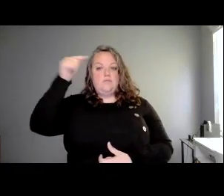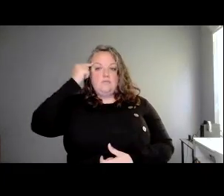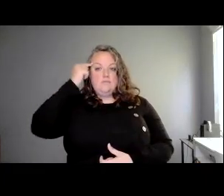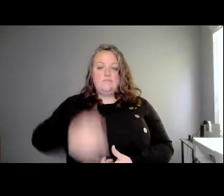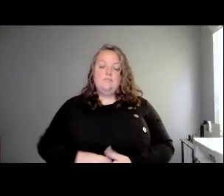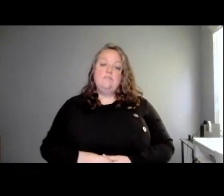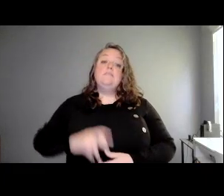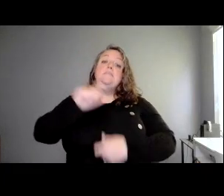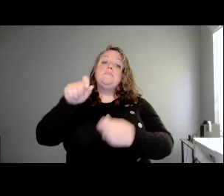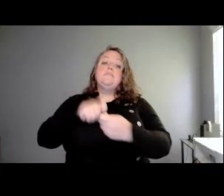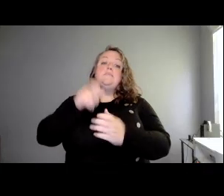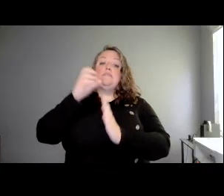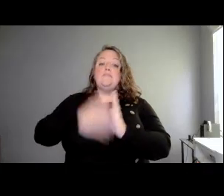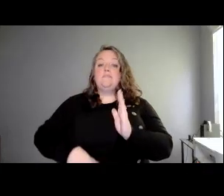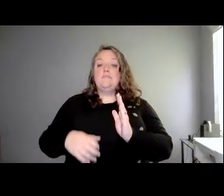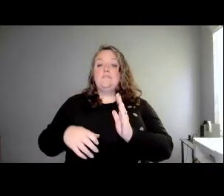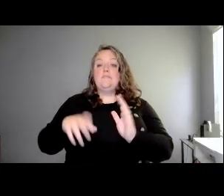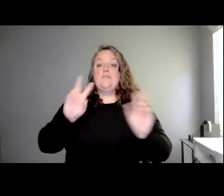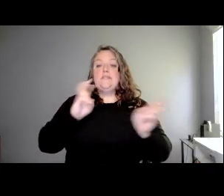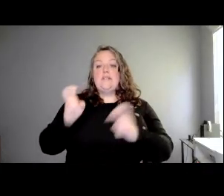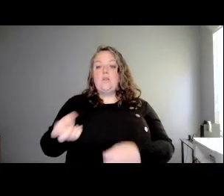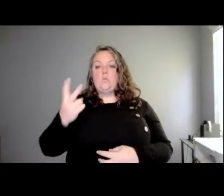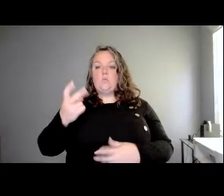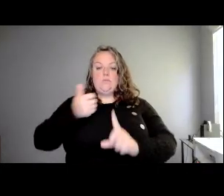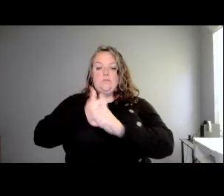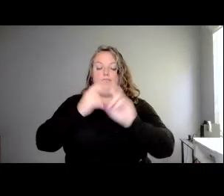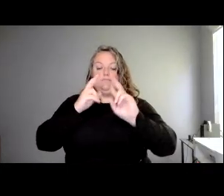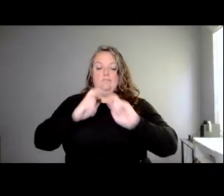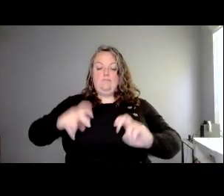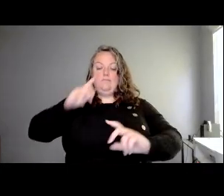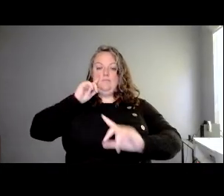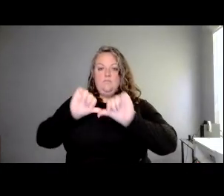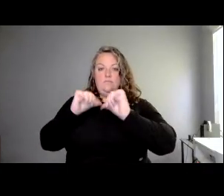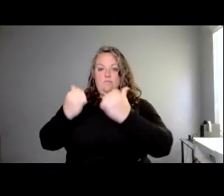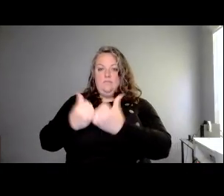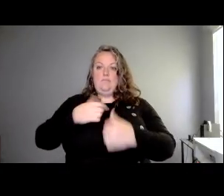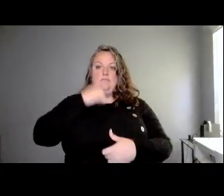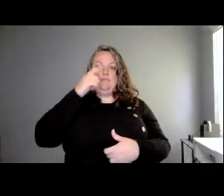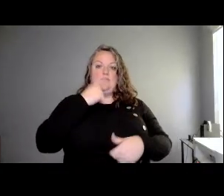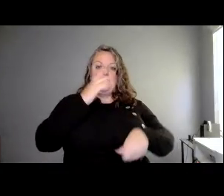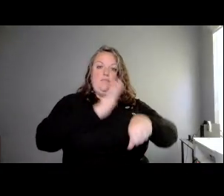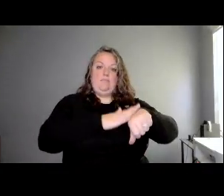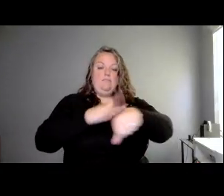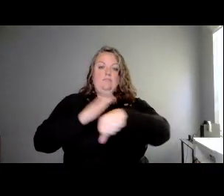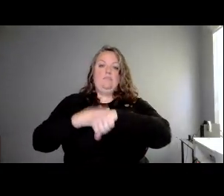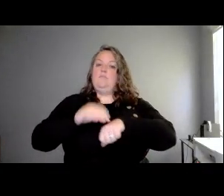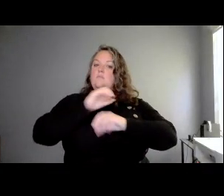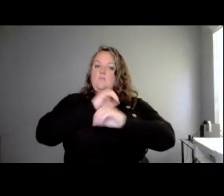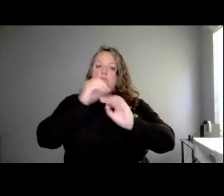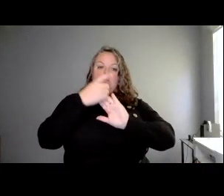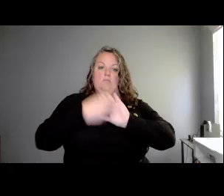title 2 requires a self-evaluation of an agency and public notice of non-discrimination. For